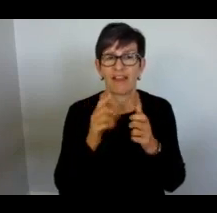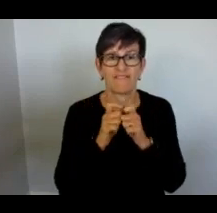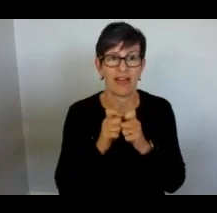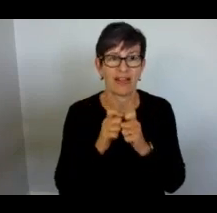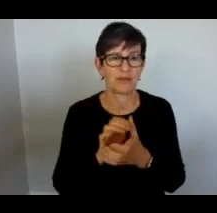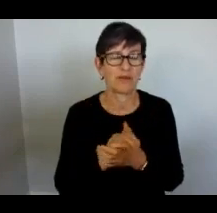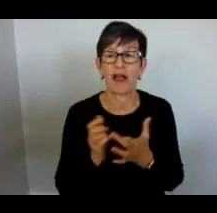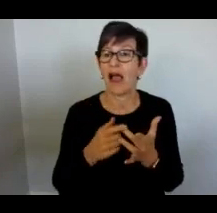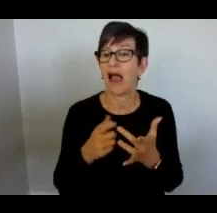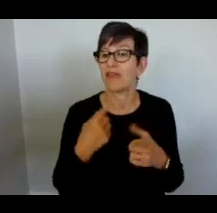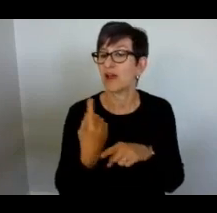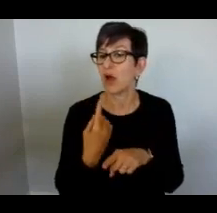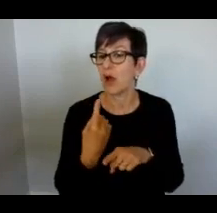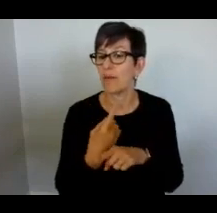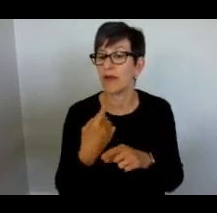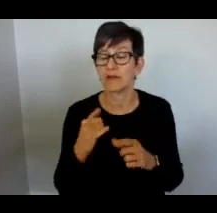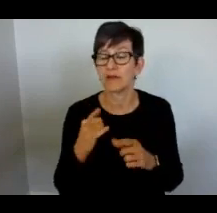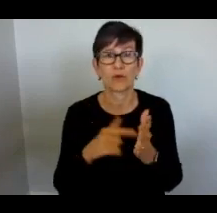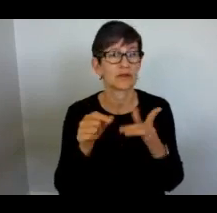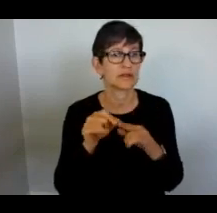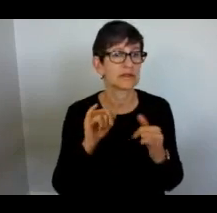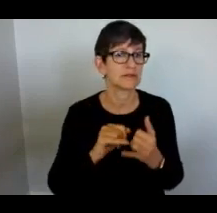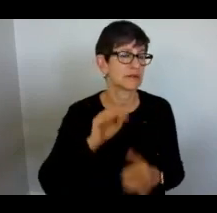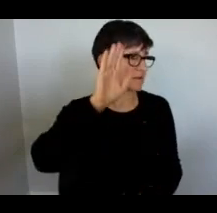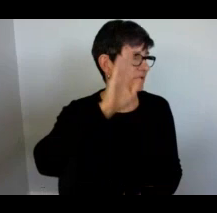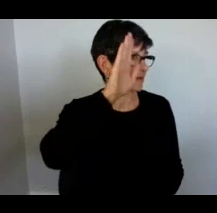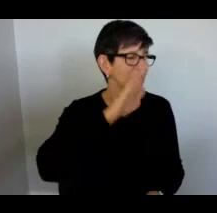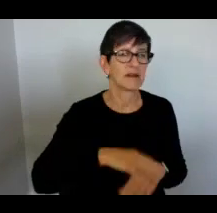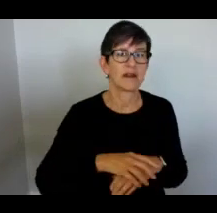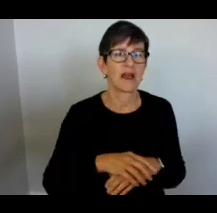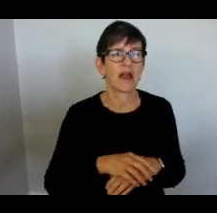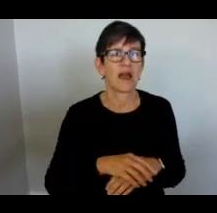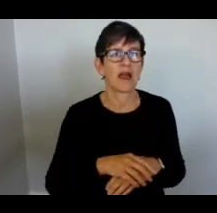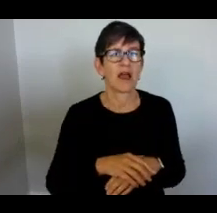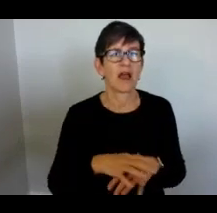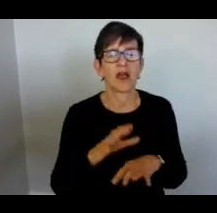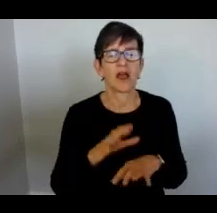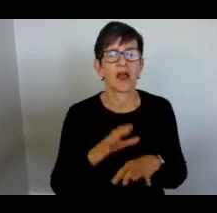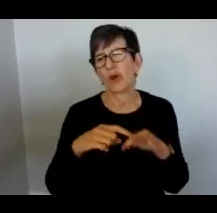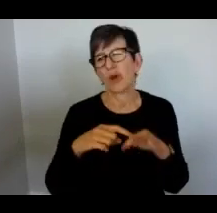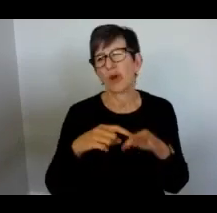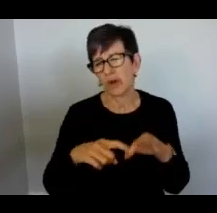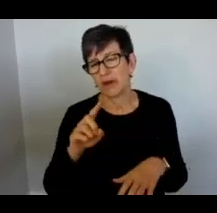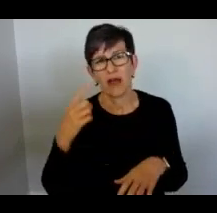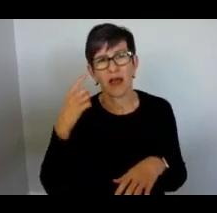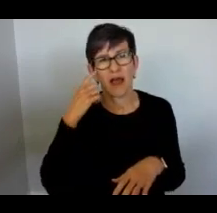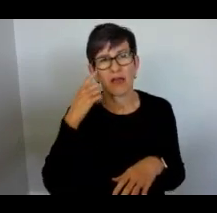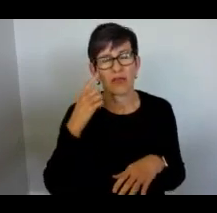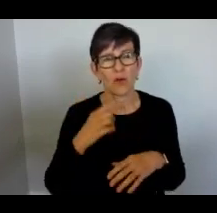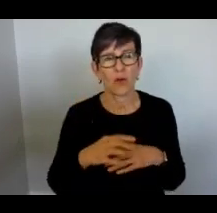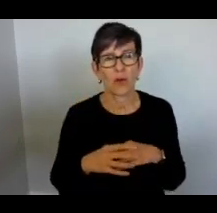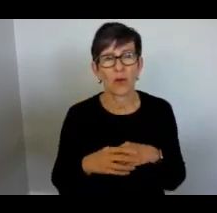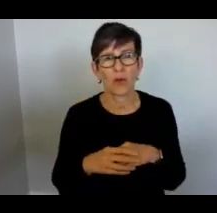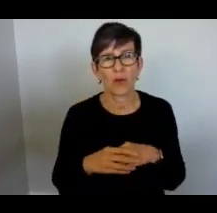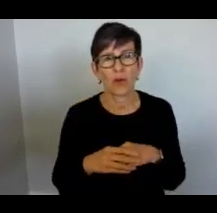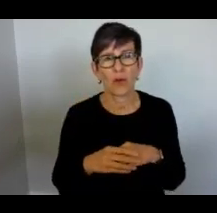or tips or questions? NICHOLAS: I just had one, for completeness I just raise it. I certainly